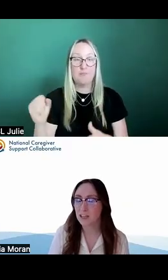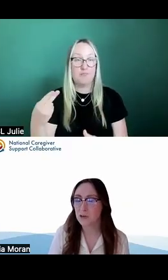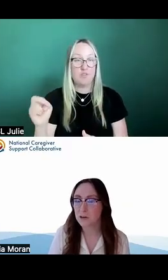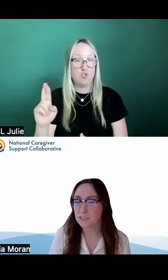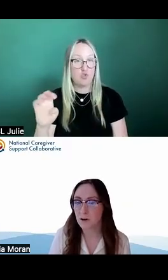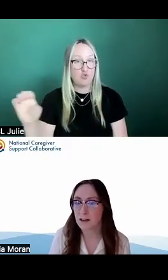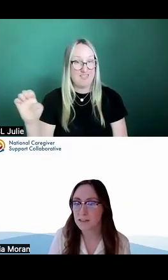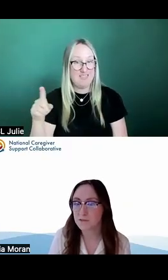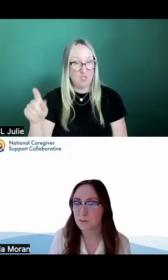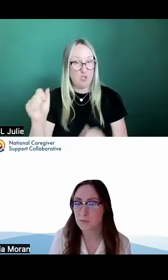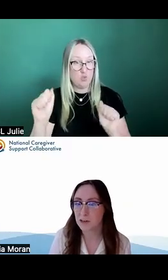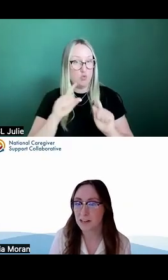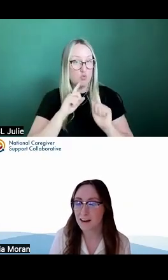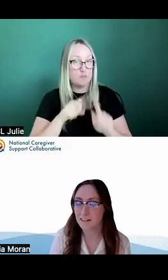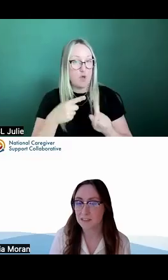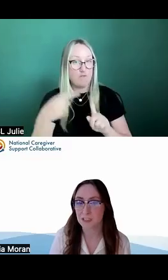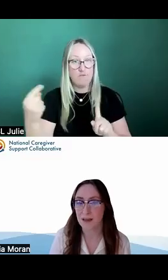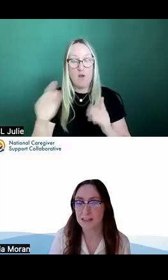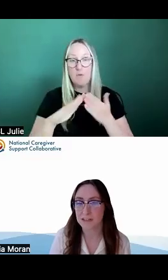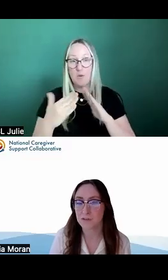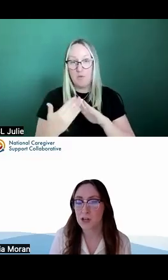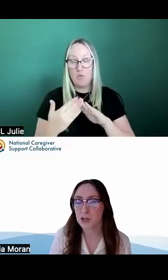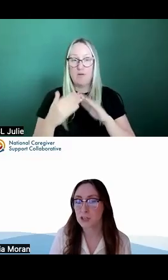you could respond from Community Catalyst's perspective - could